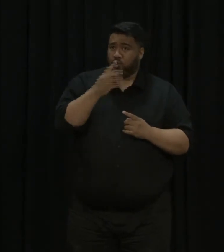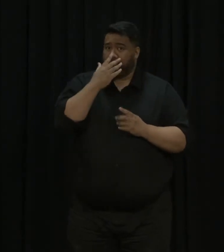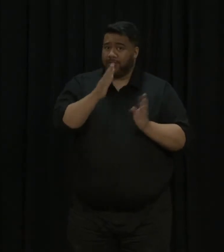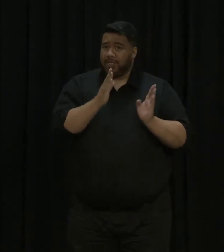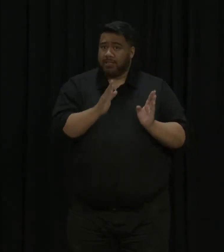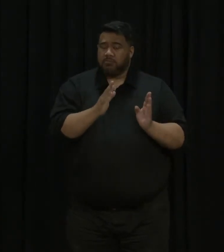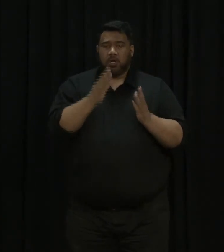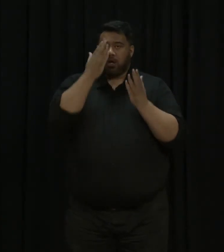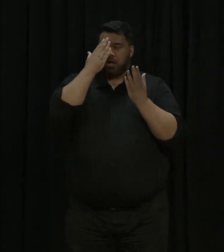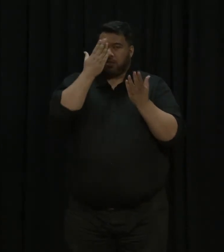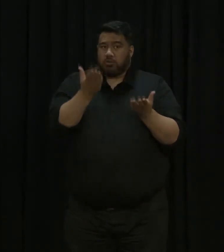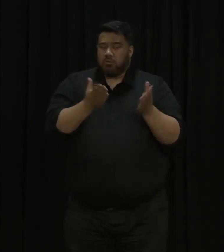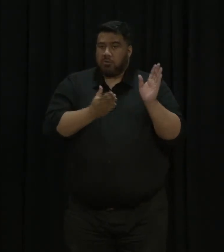dose has been recommended? >> I